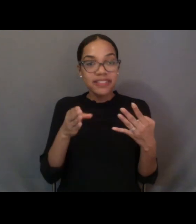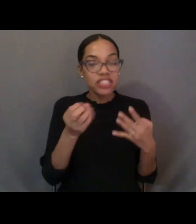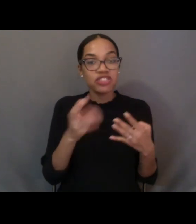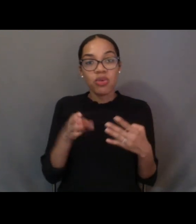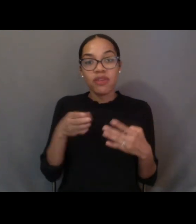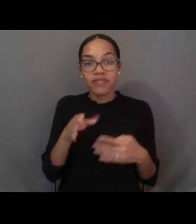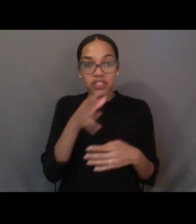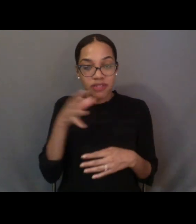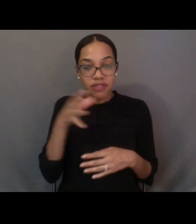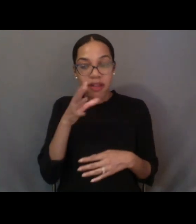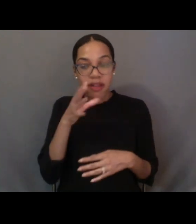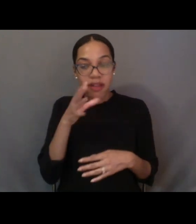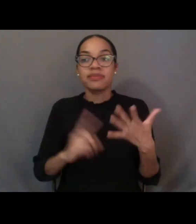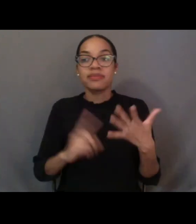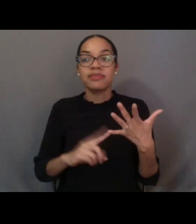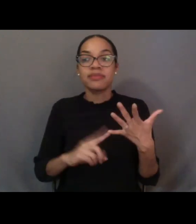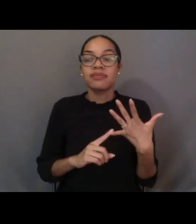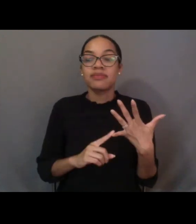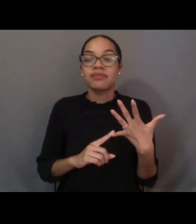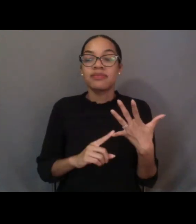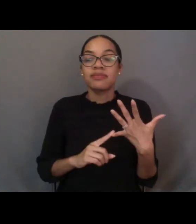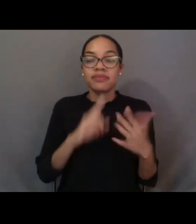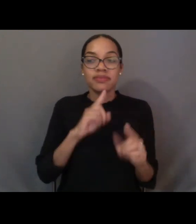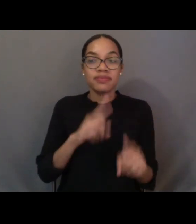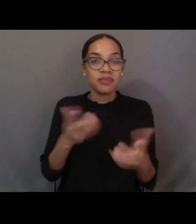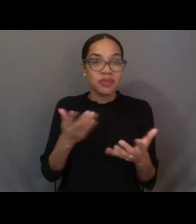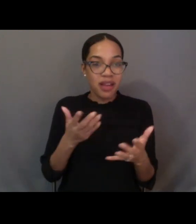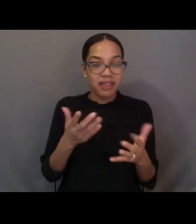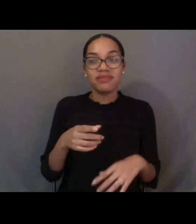Linda, their interesting response says rice.